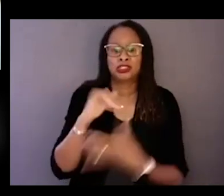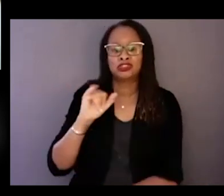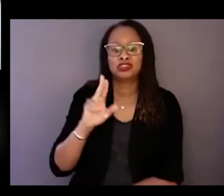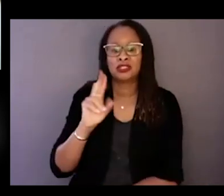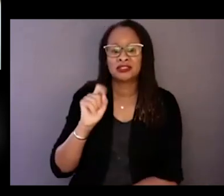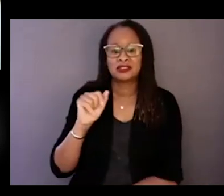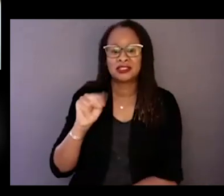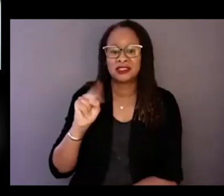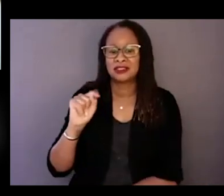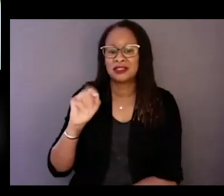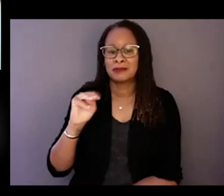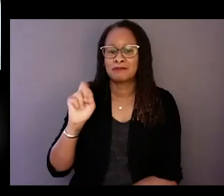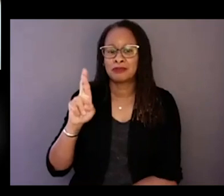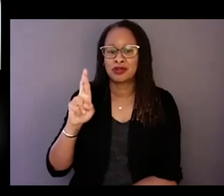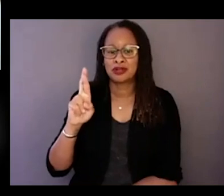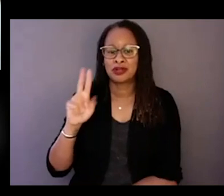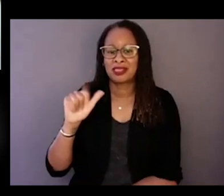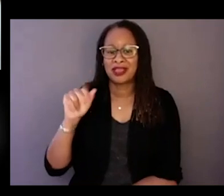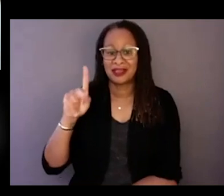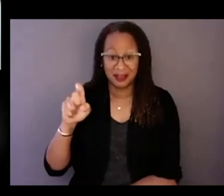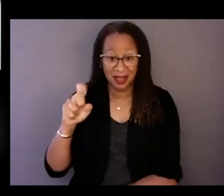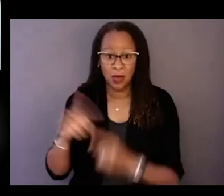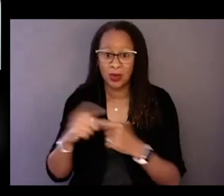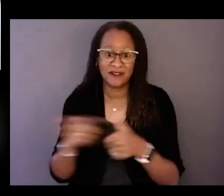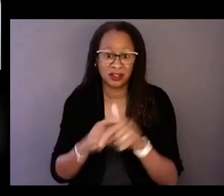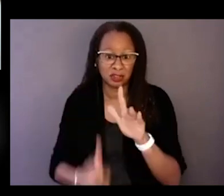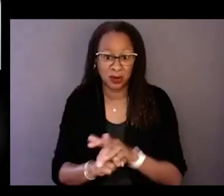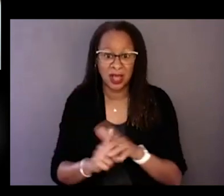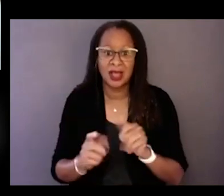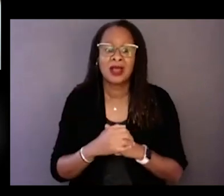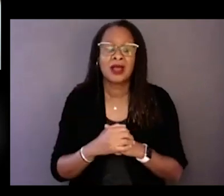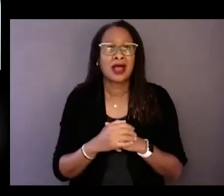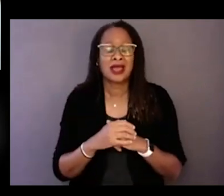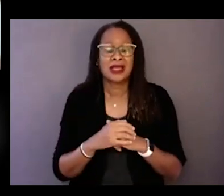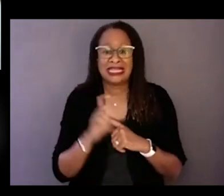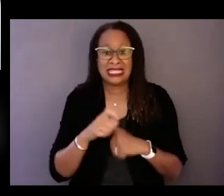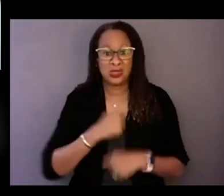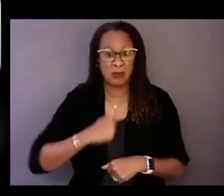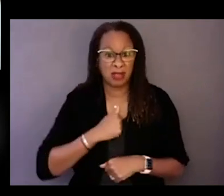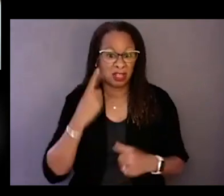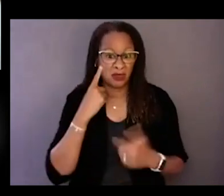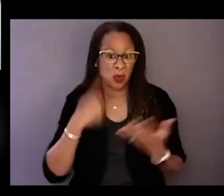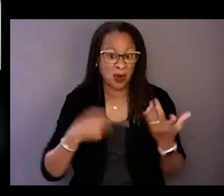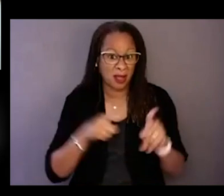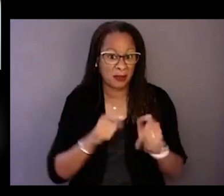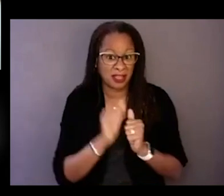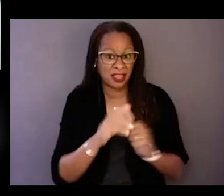and he had to apologize for the way things shook out with their relationship. And then most recently Pink was asked